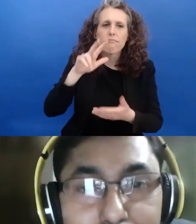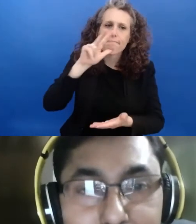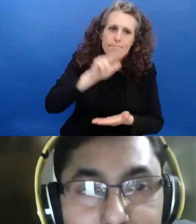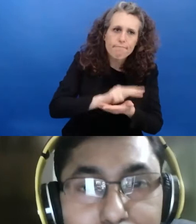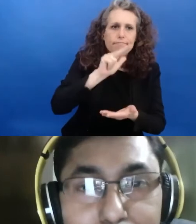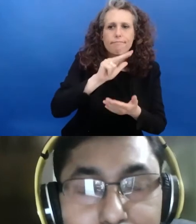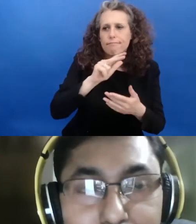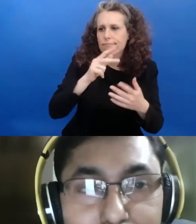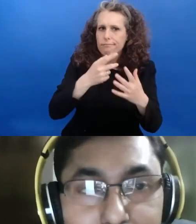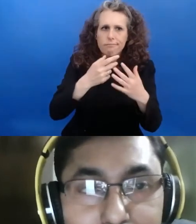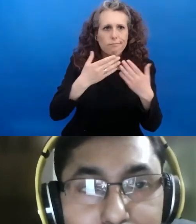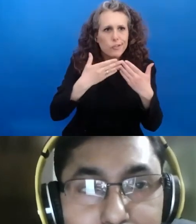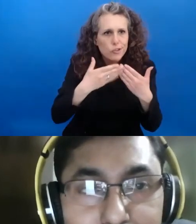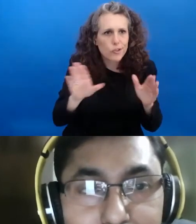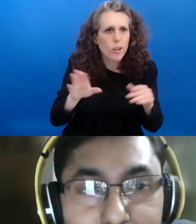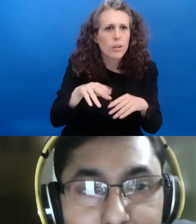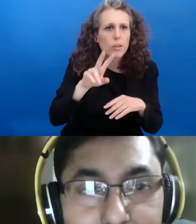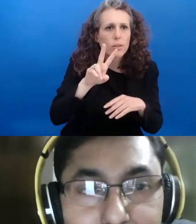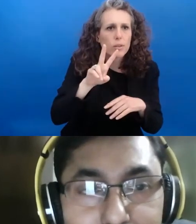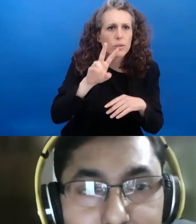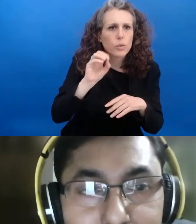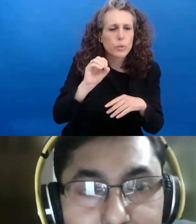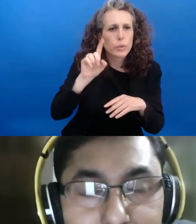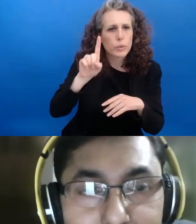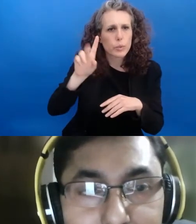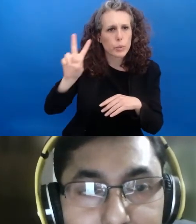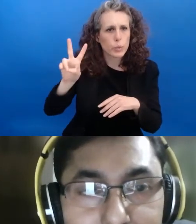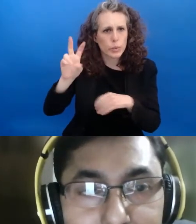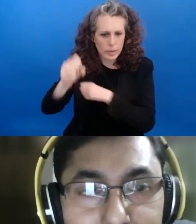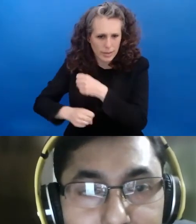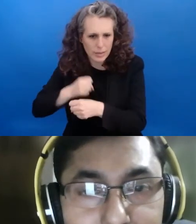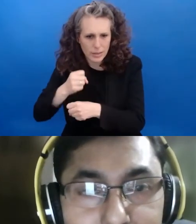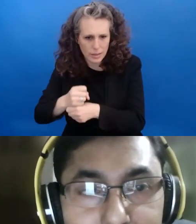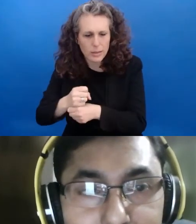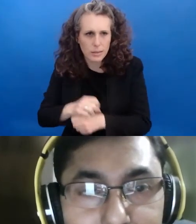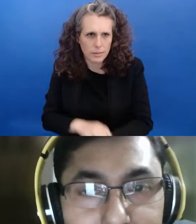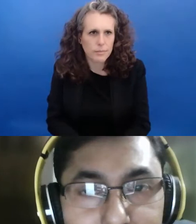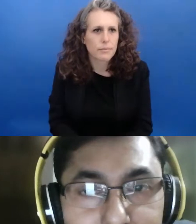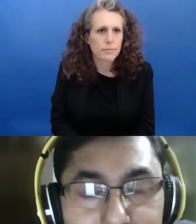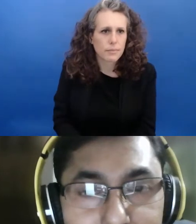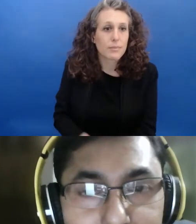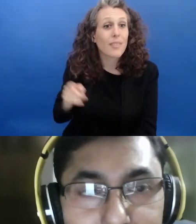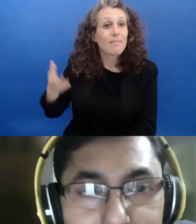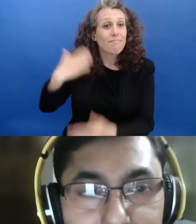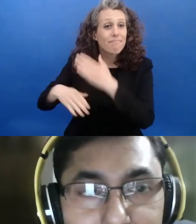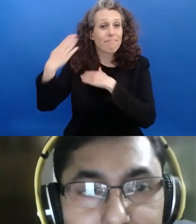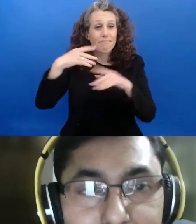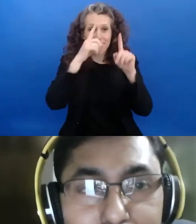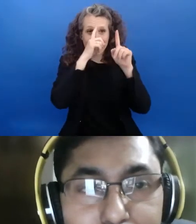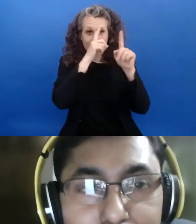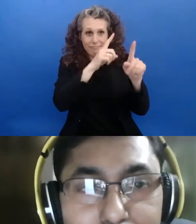in the year 2012 uh during the rio plus 20 uh you know a u.n conference on sustainable development